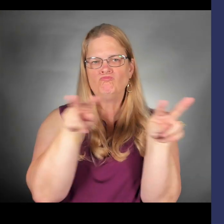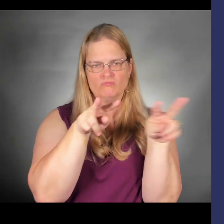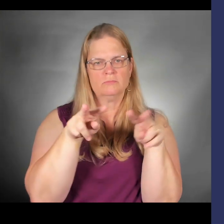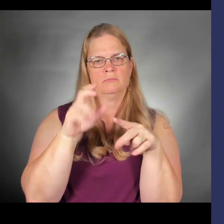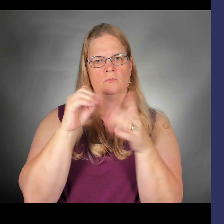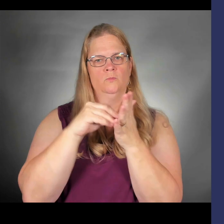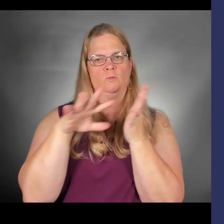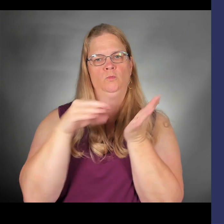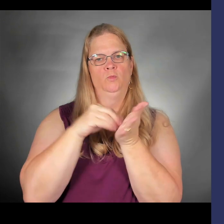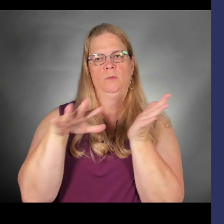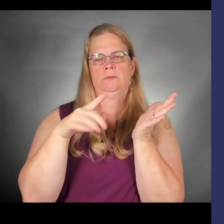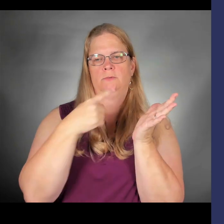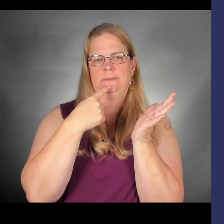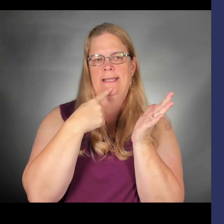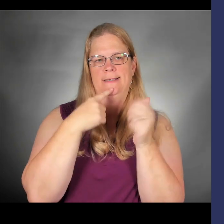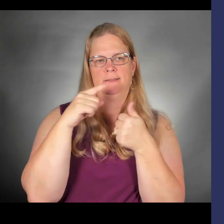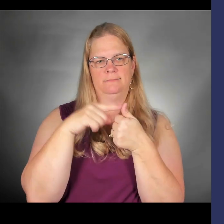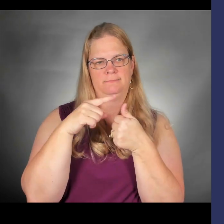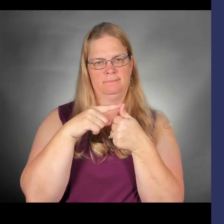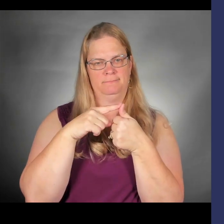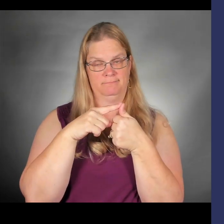Be aware of what students are saying.